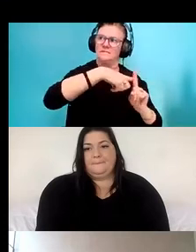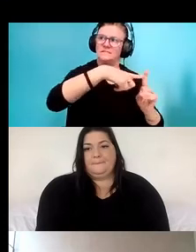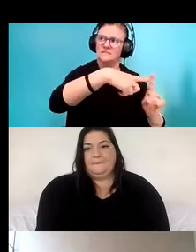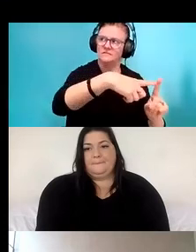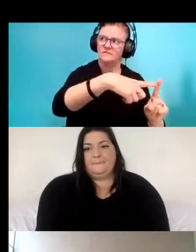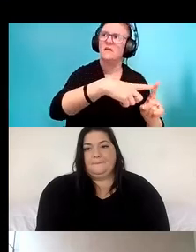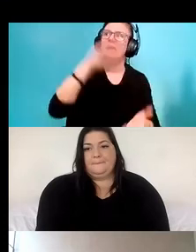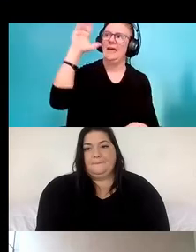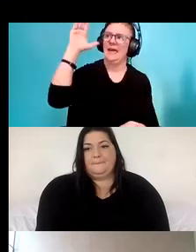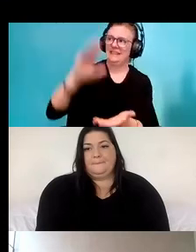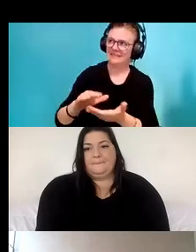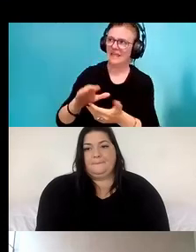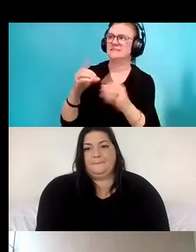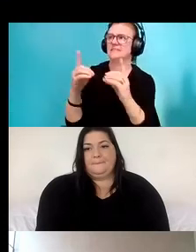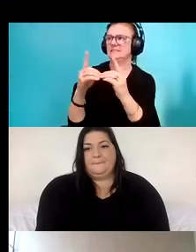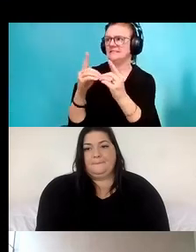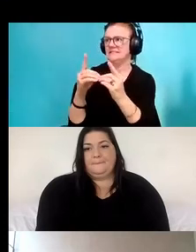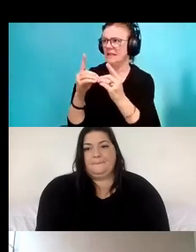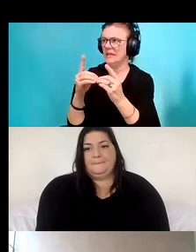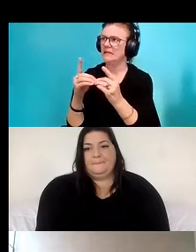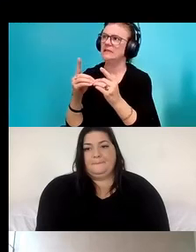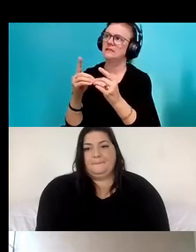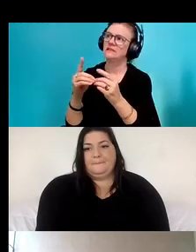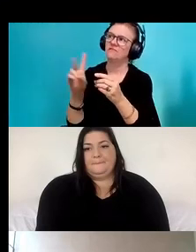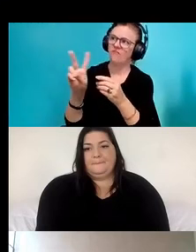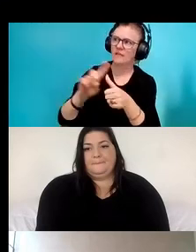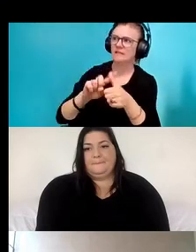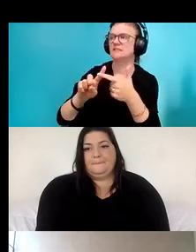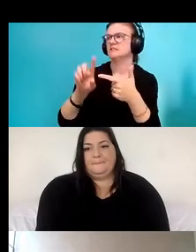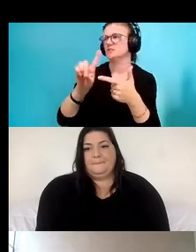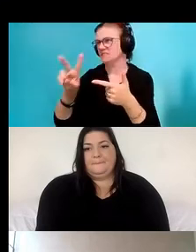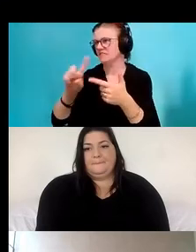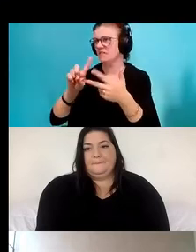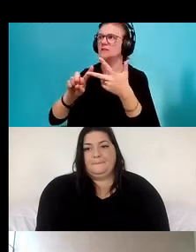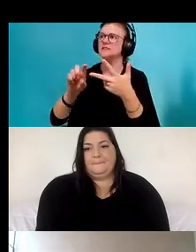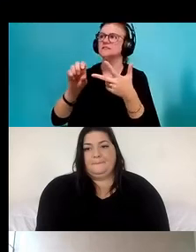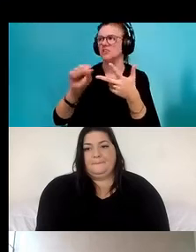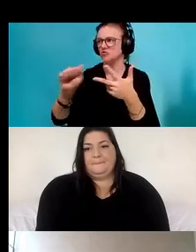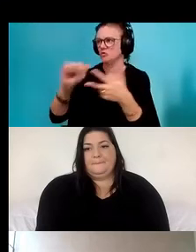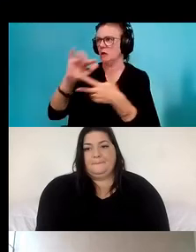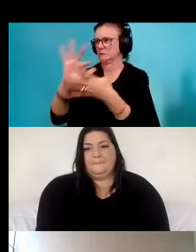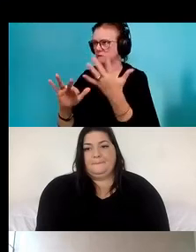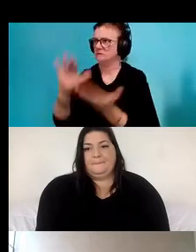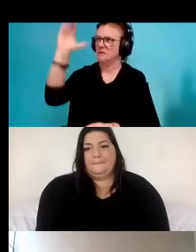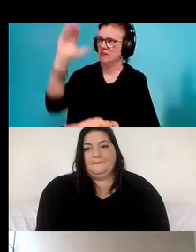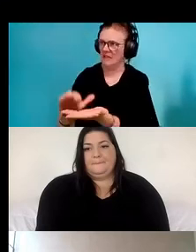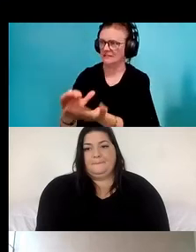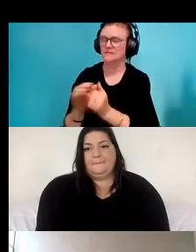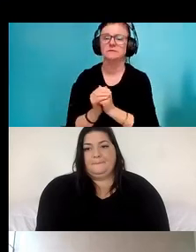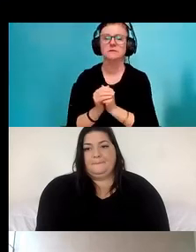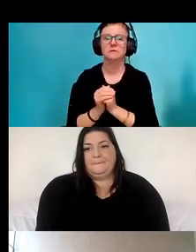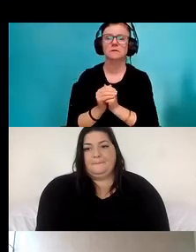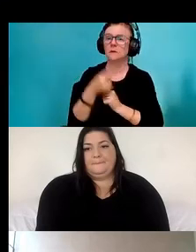what you report to people who can make decisions. Devon, do you want to talk about VAWA MEI?